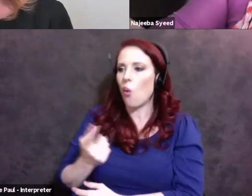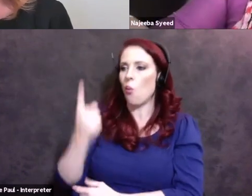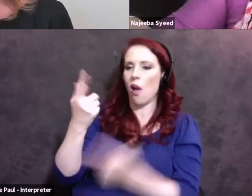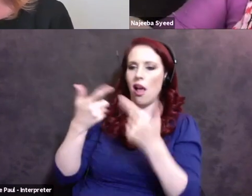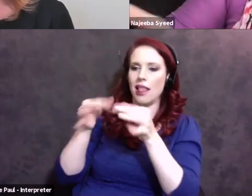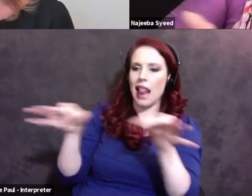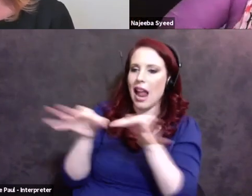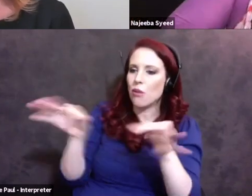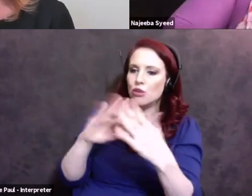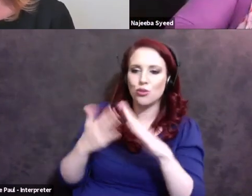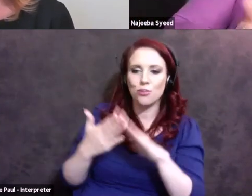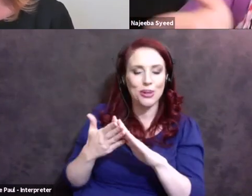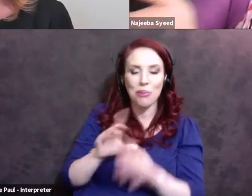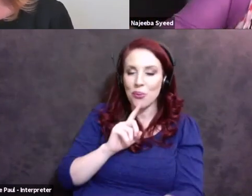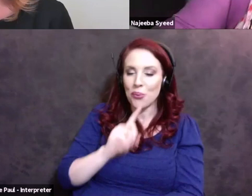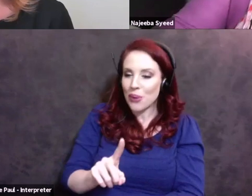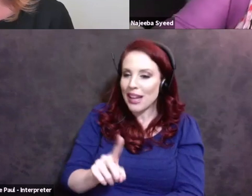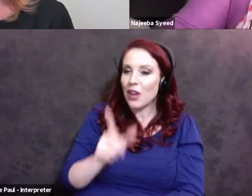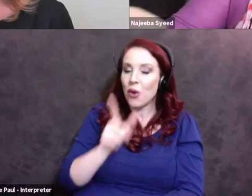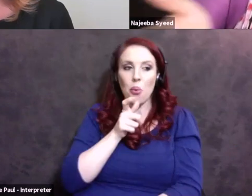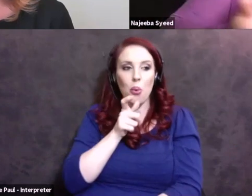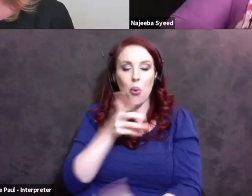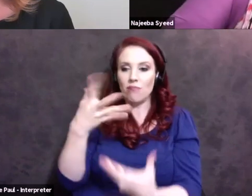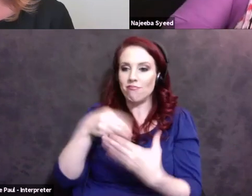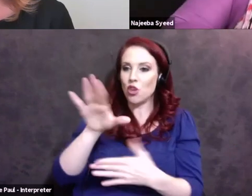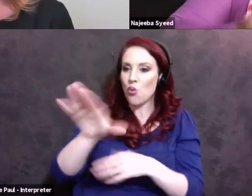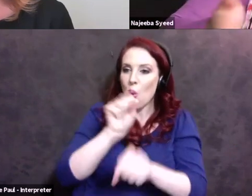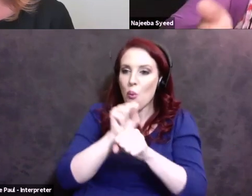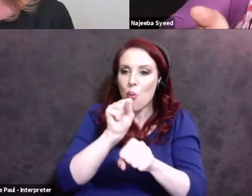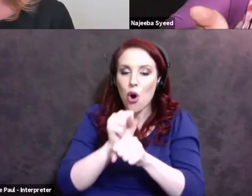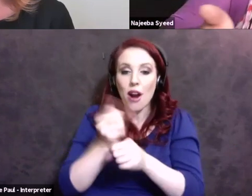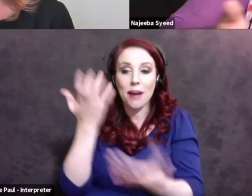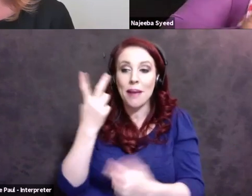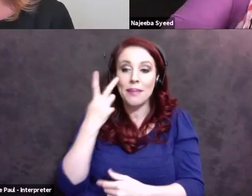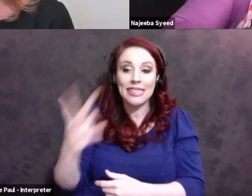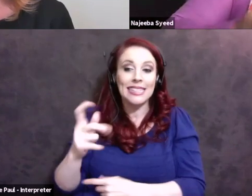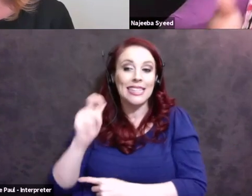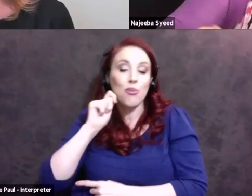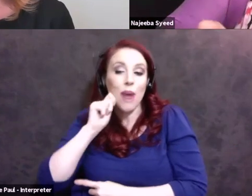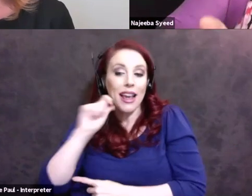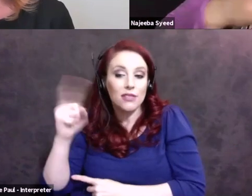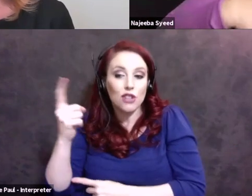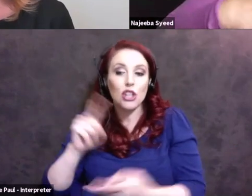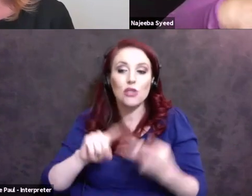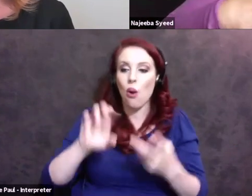of who will be in your workplace, you may see race first, or ethnicity, and not see